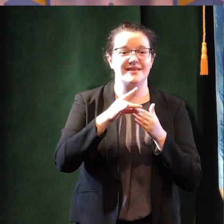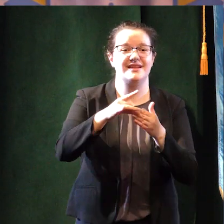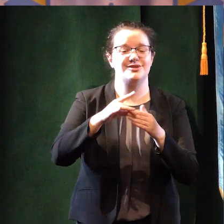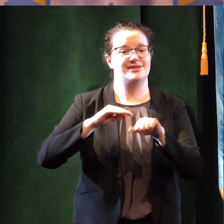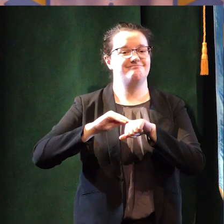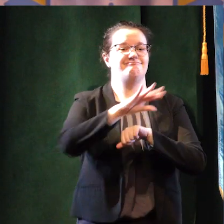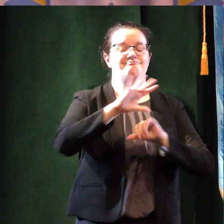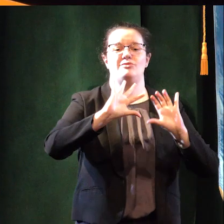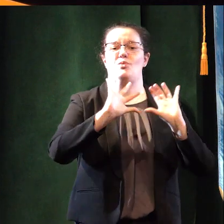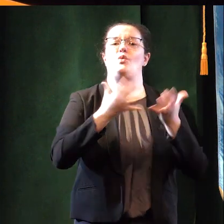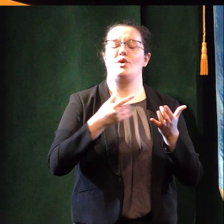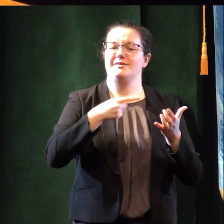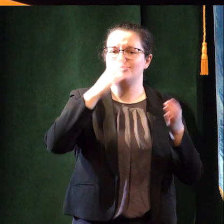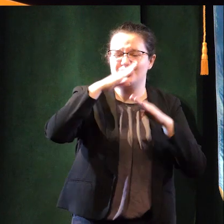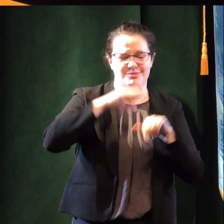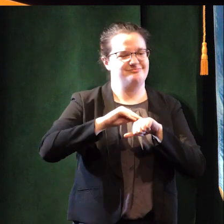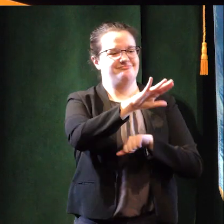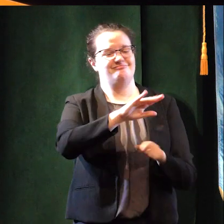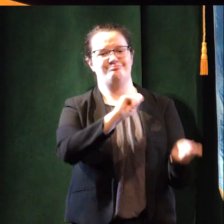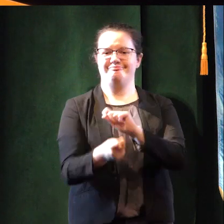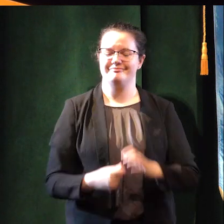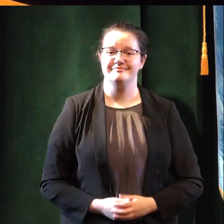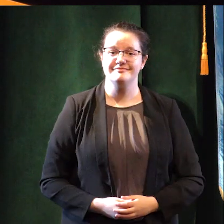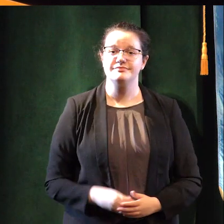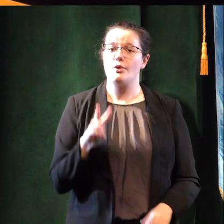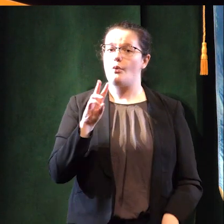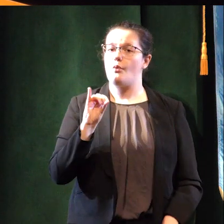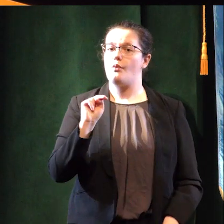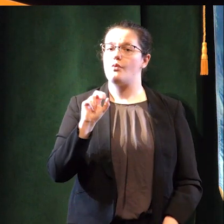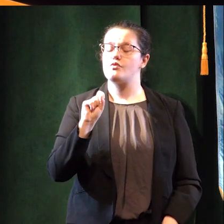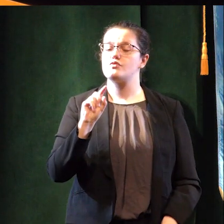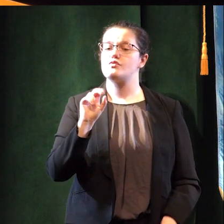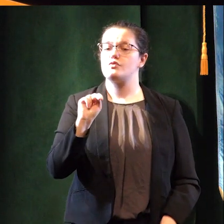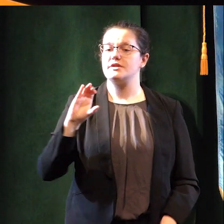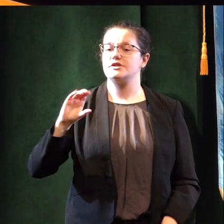troubled world Winston Churchill once said the price of greatness is